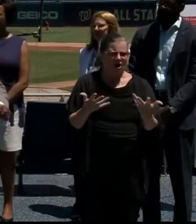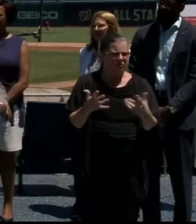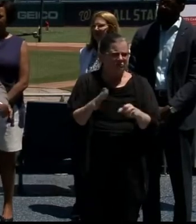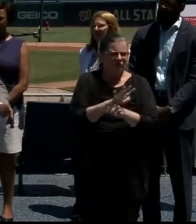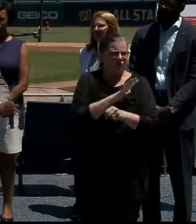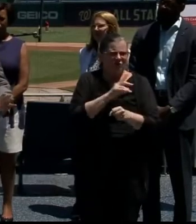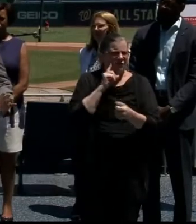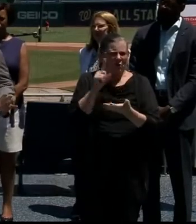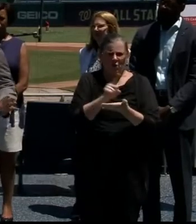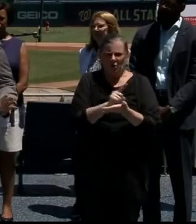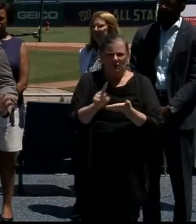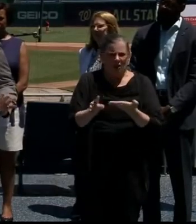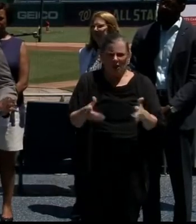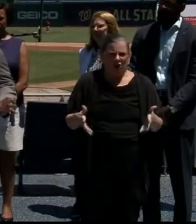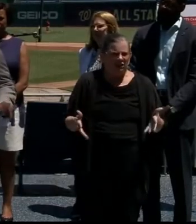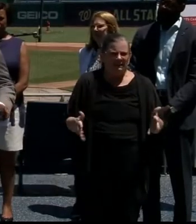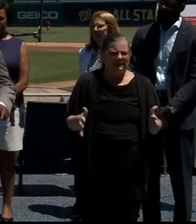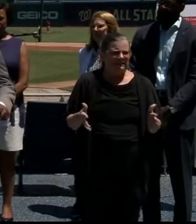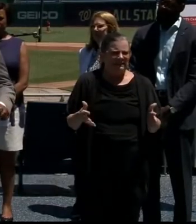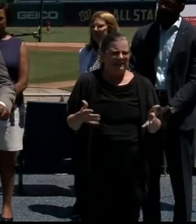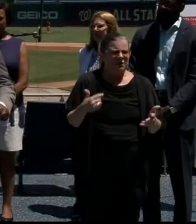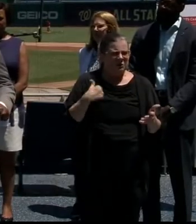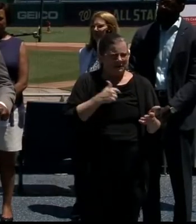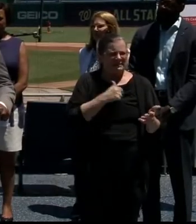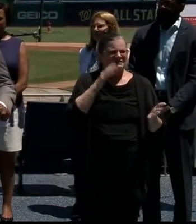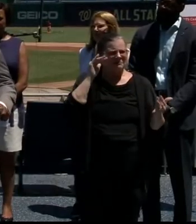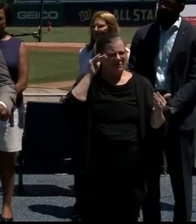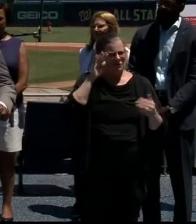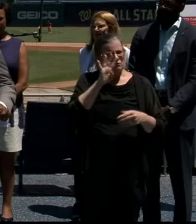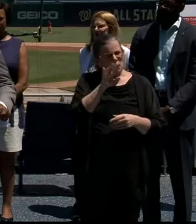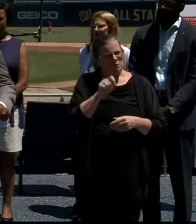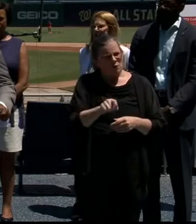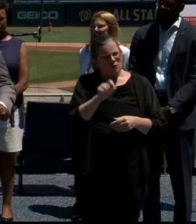WE EXPECT TO SPEND ABOUT $4.4 OR $4.5 MILLION FOR ALL OF OUR